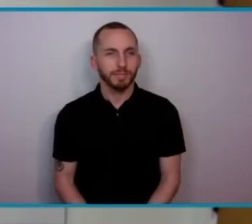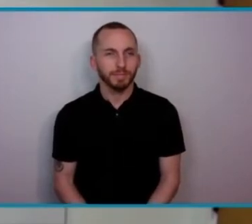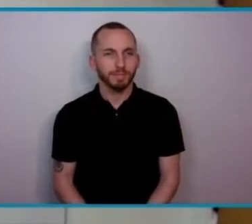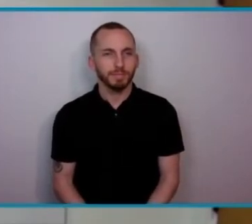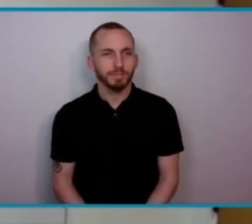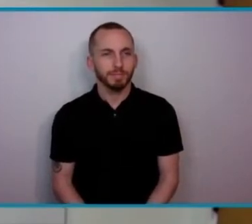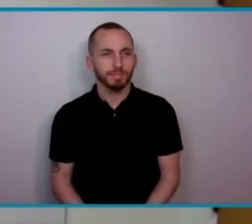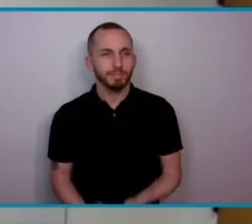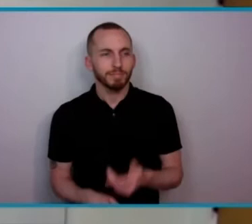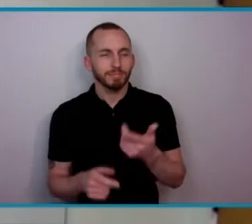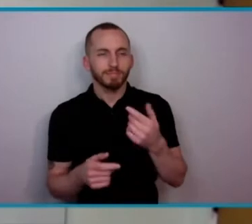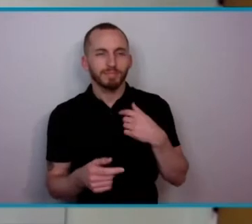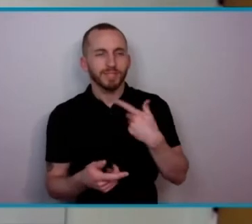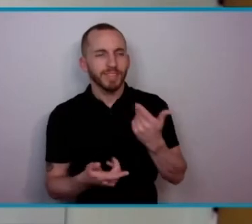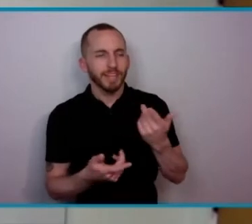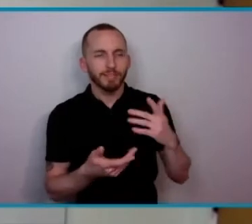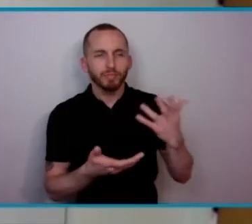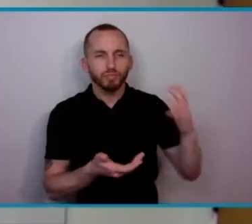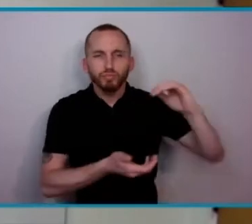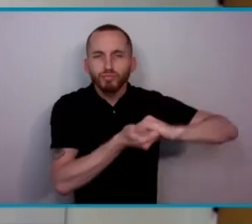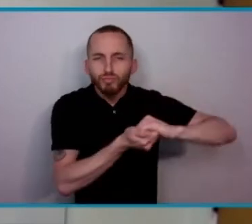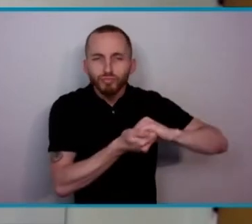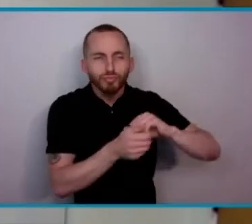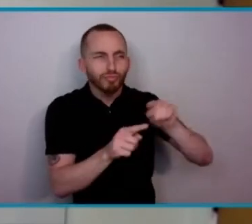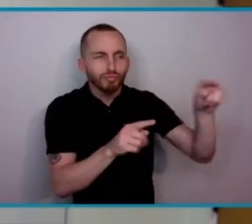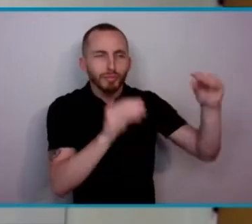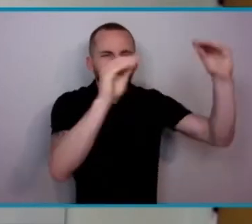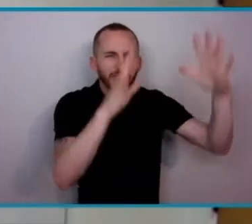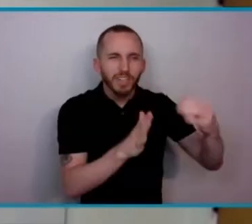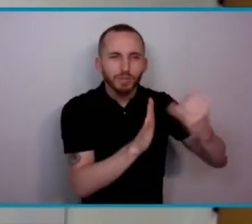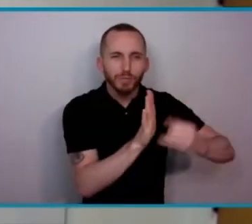and co-PI on our project here, about how she thinks about post-traumatic